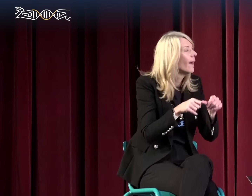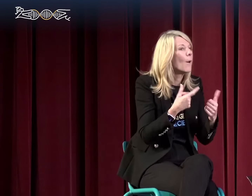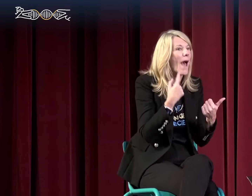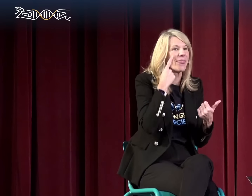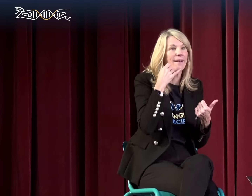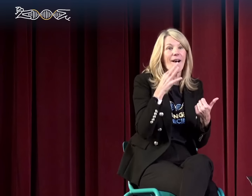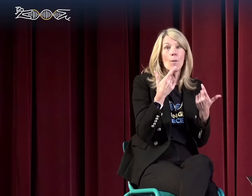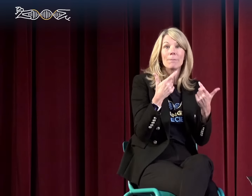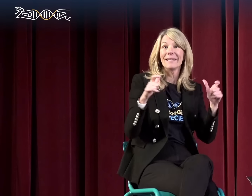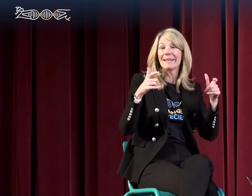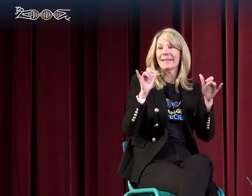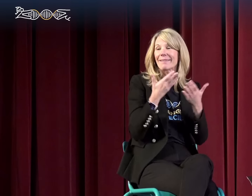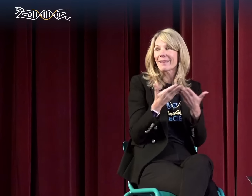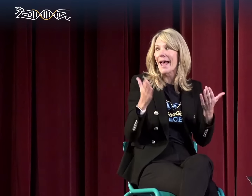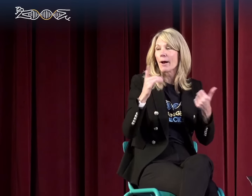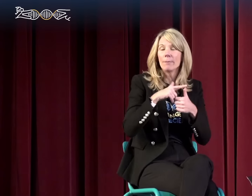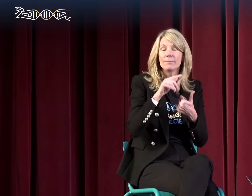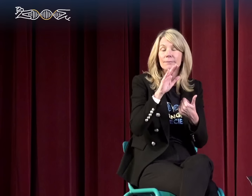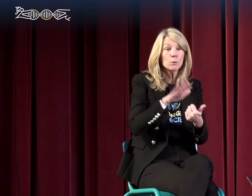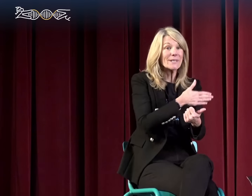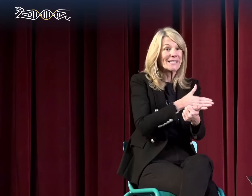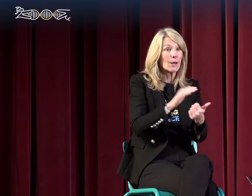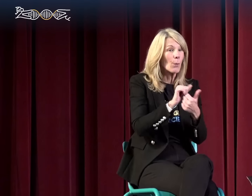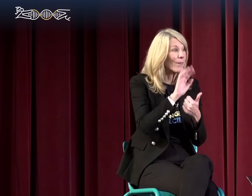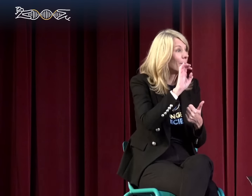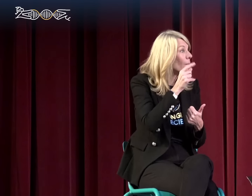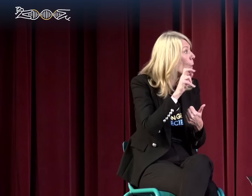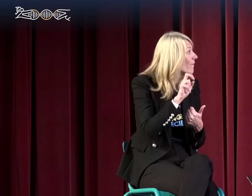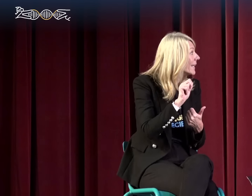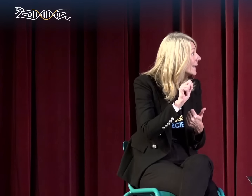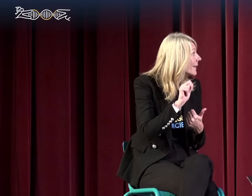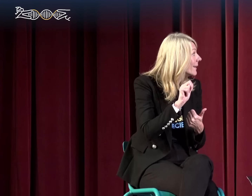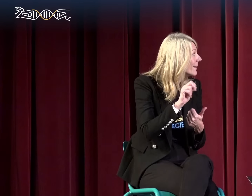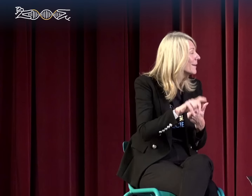Think about major things like even with Beethoven and music it was proved